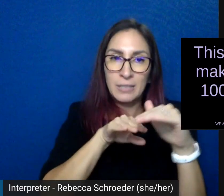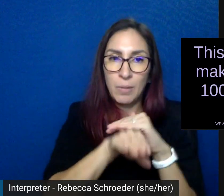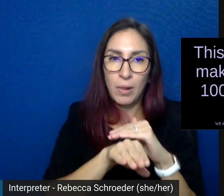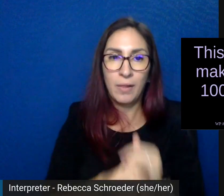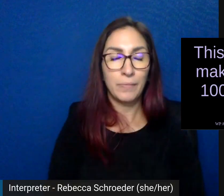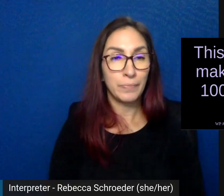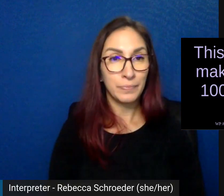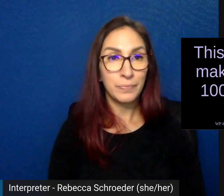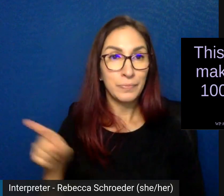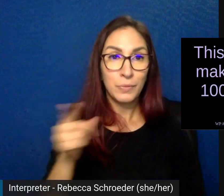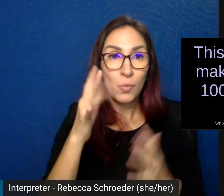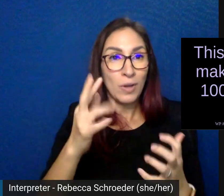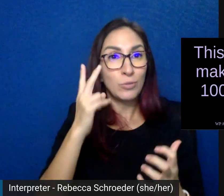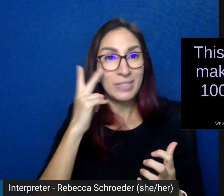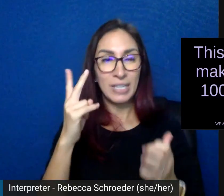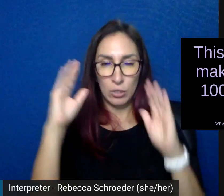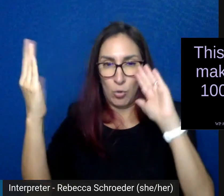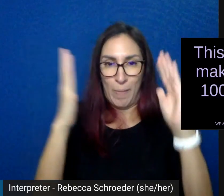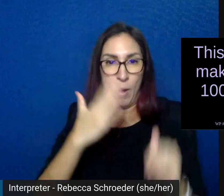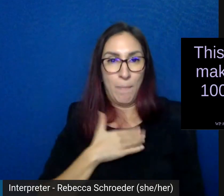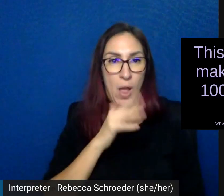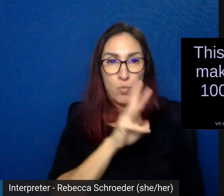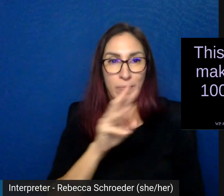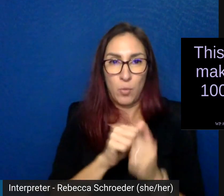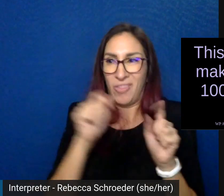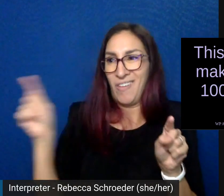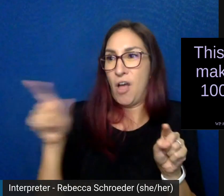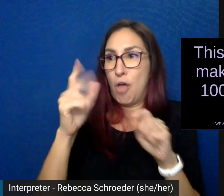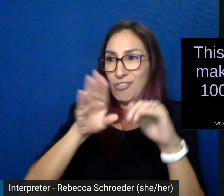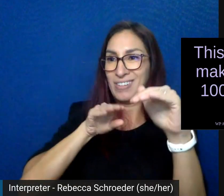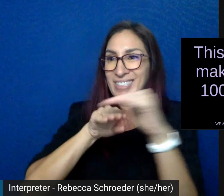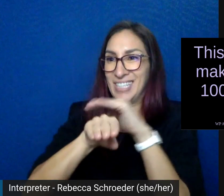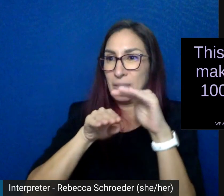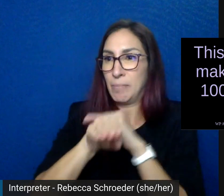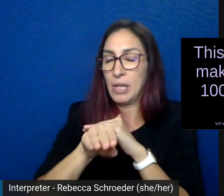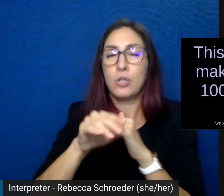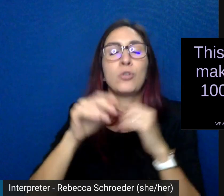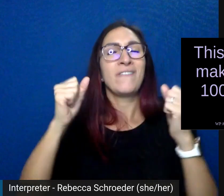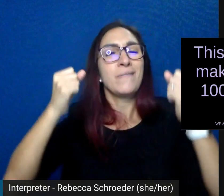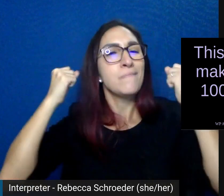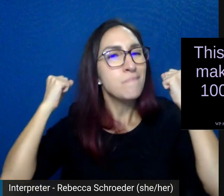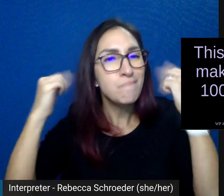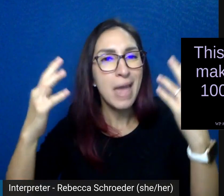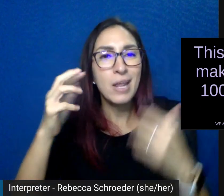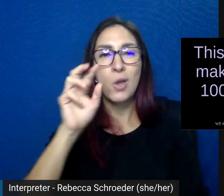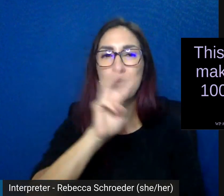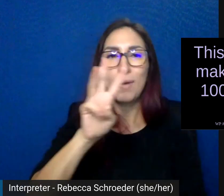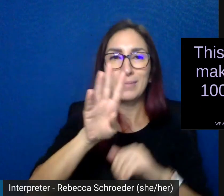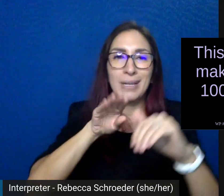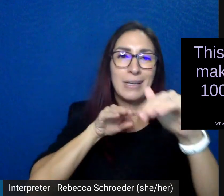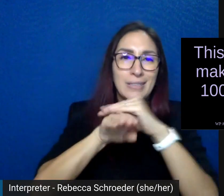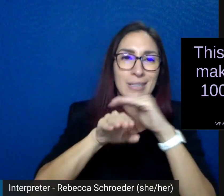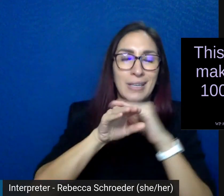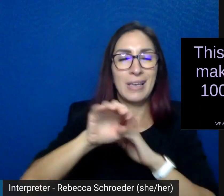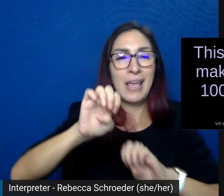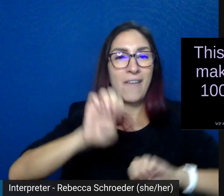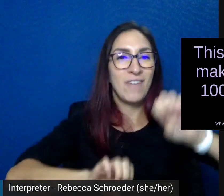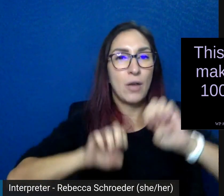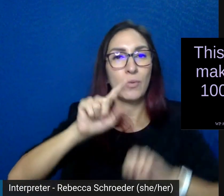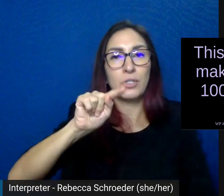then do a mini website accessibility evaluation tour like Web IM’s over